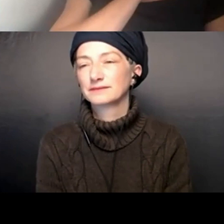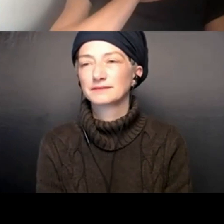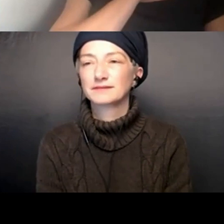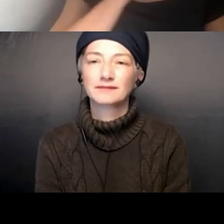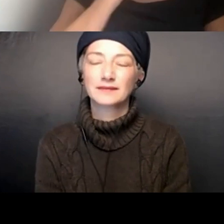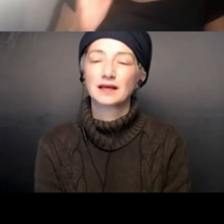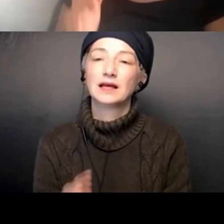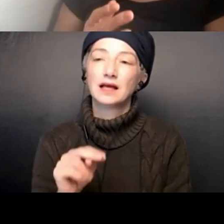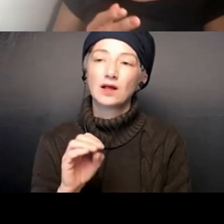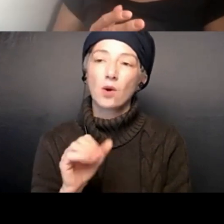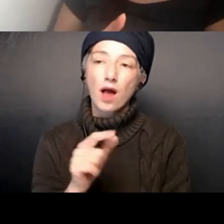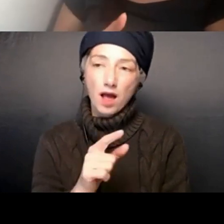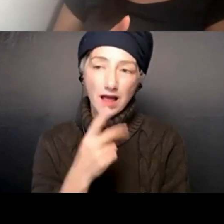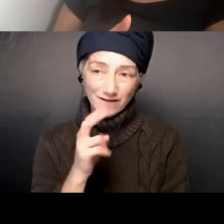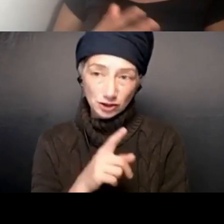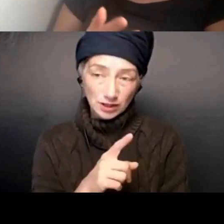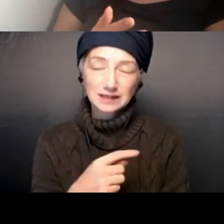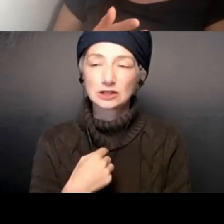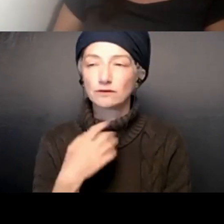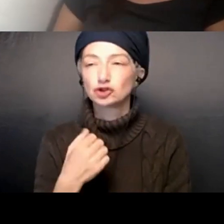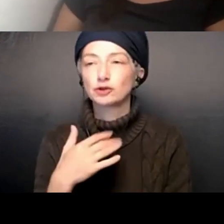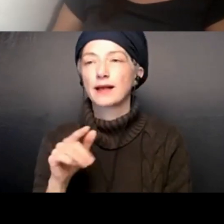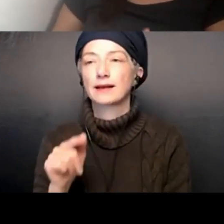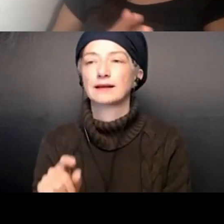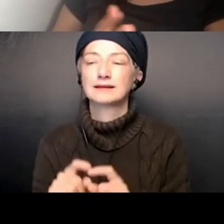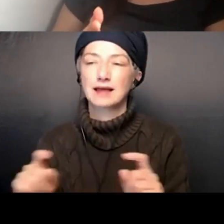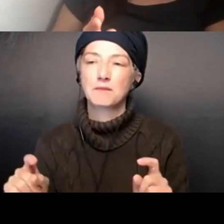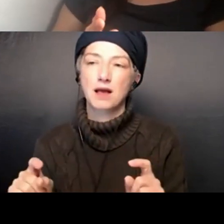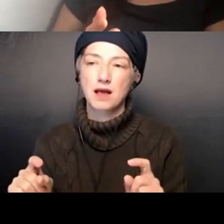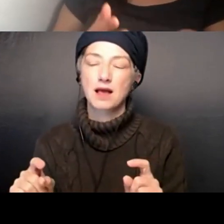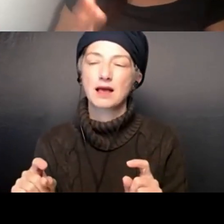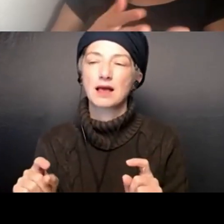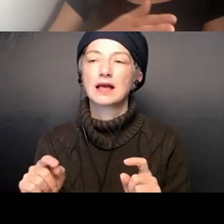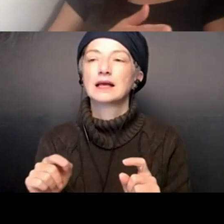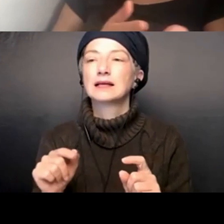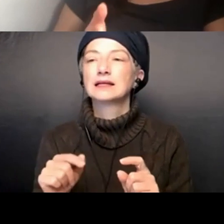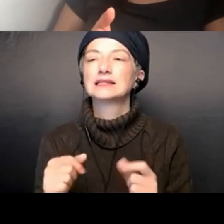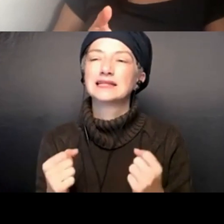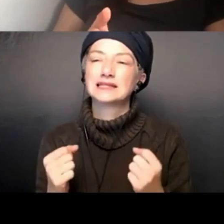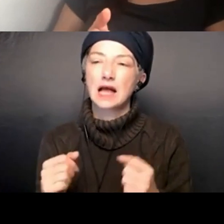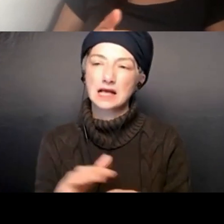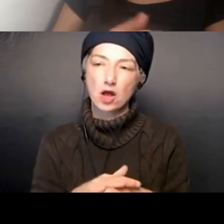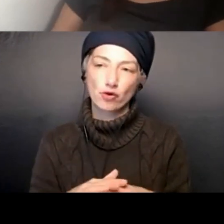I would like you to talk more about this, what it means to create a safe space as in what that feels like.